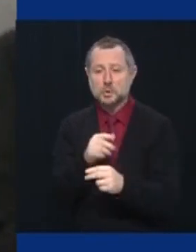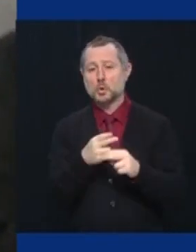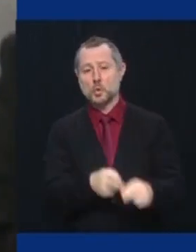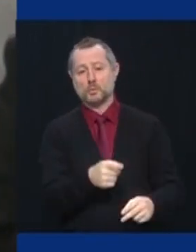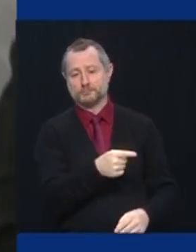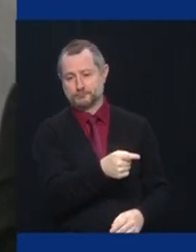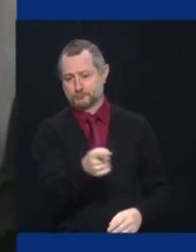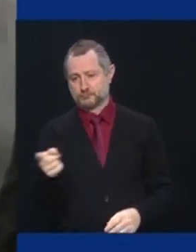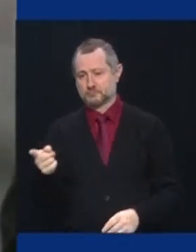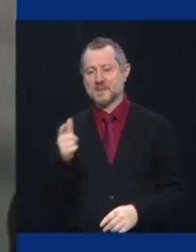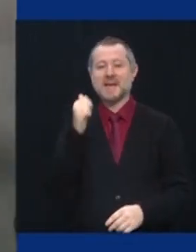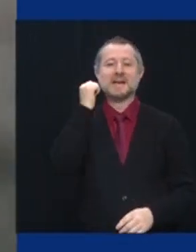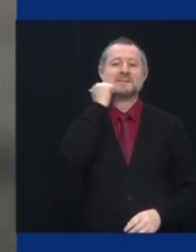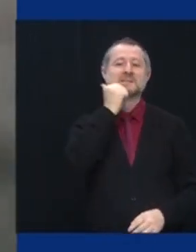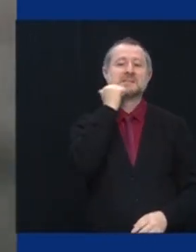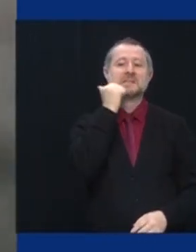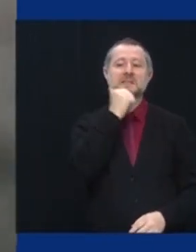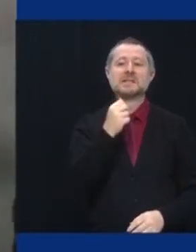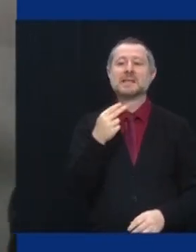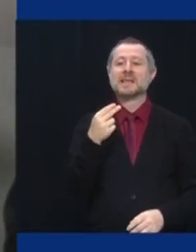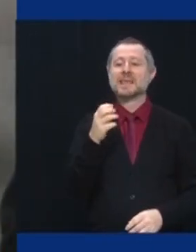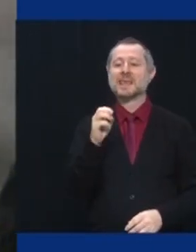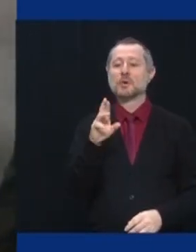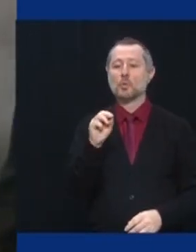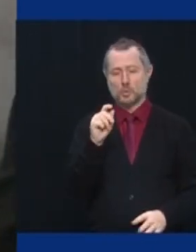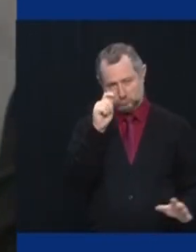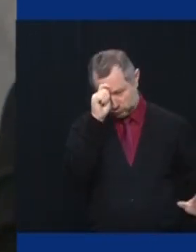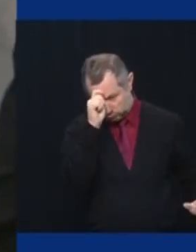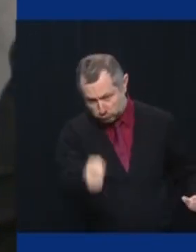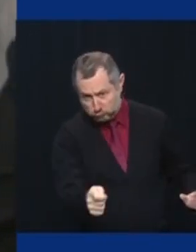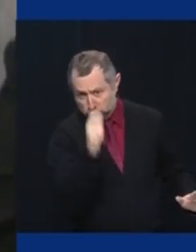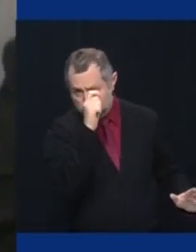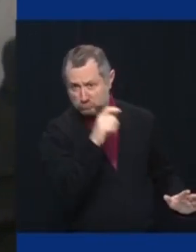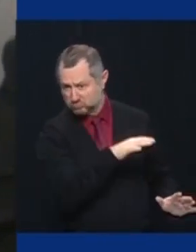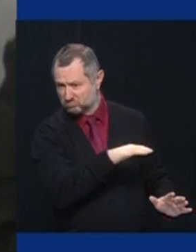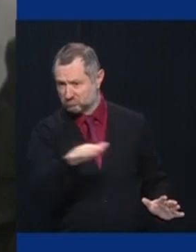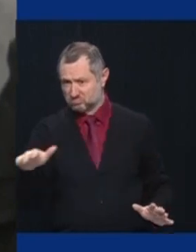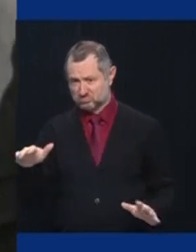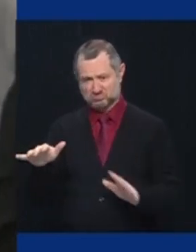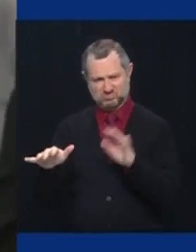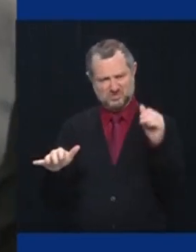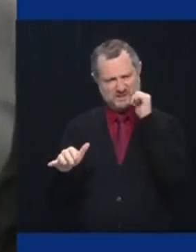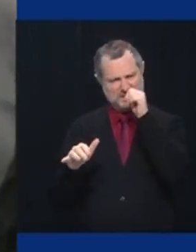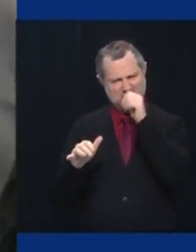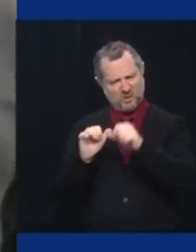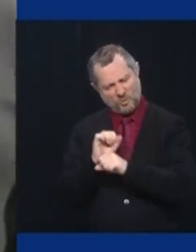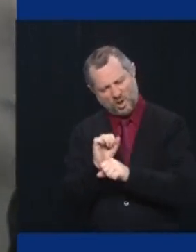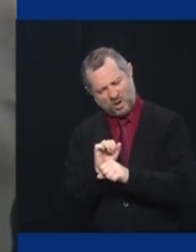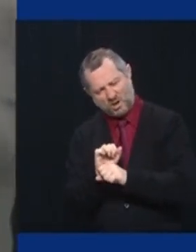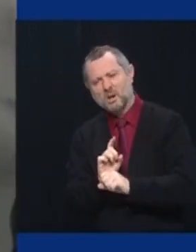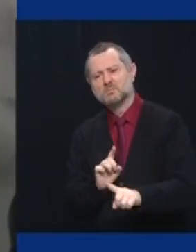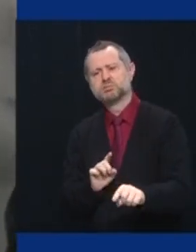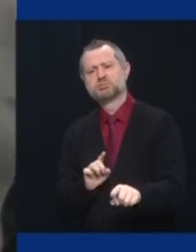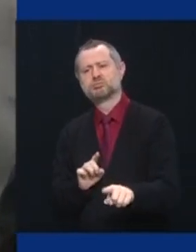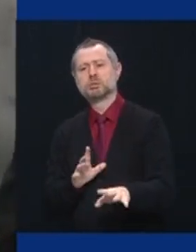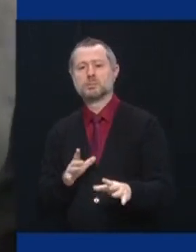WILL ALSO BE AVAILABLE. THESE ARE THE PEOPLE WHO ARE THE EVERYDAY HEROES, WHO ARE OUT THERE DOING THEIR JOB, THEY'RE